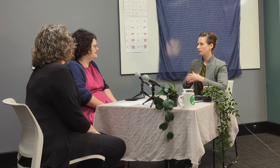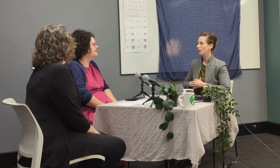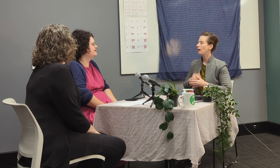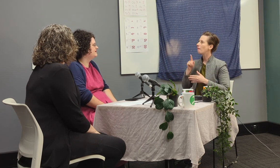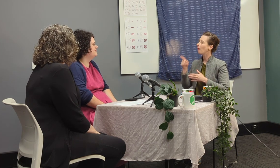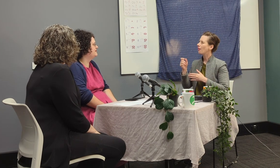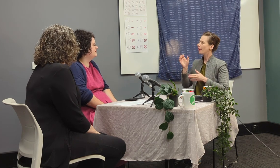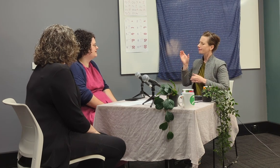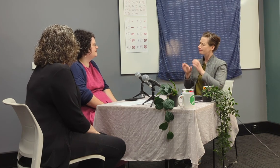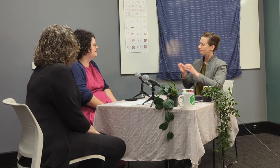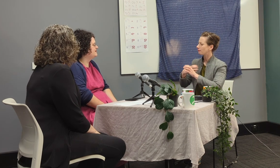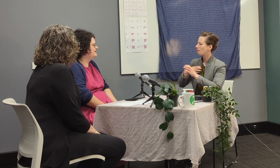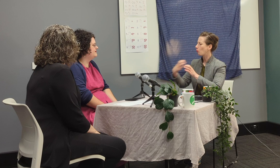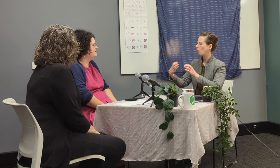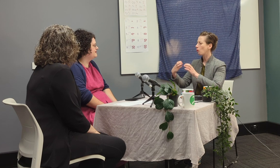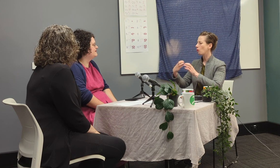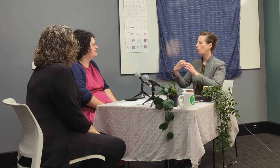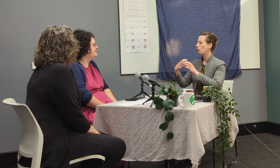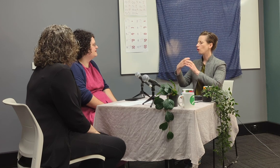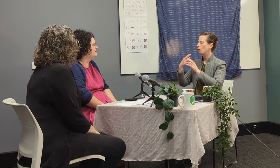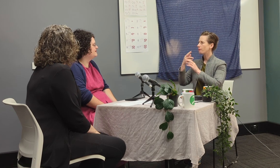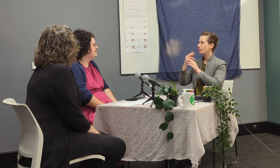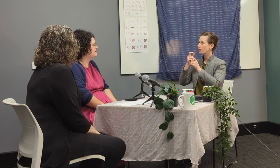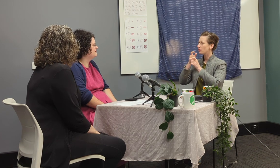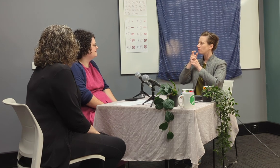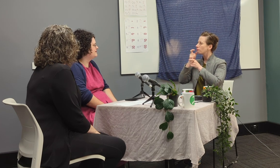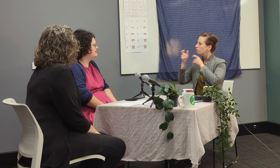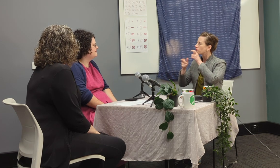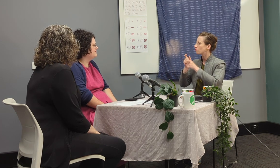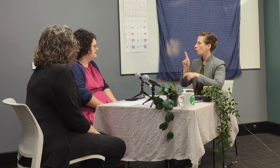There was a big influence with English.